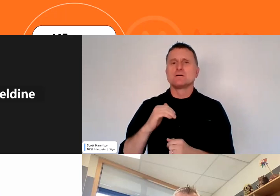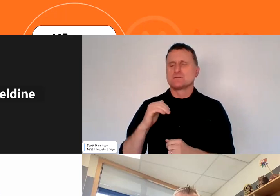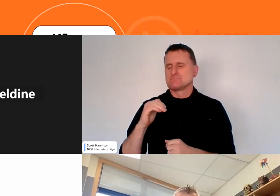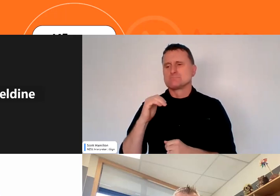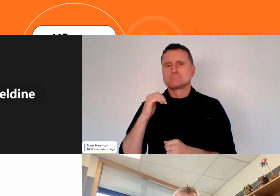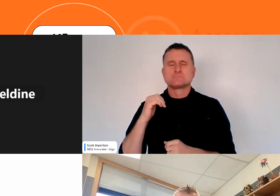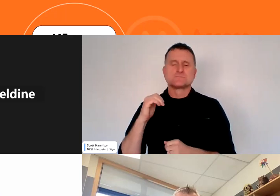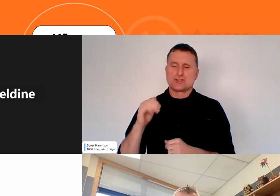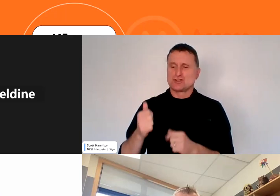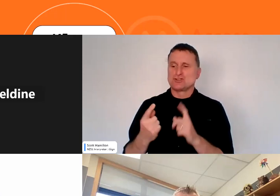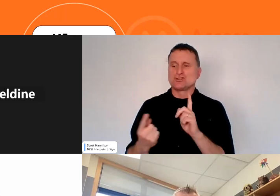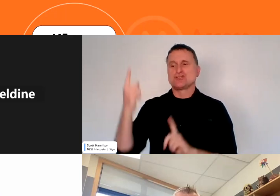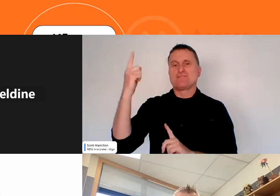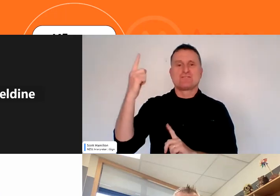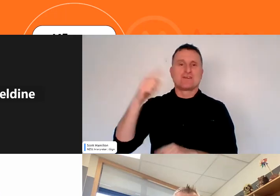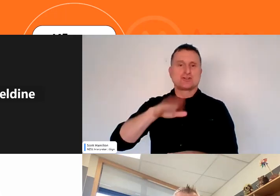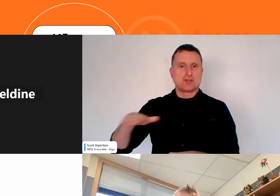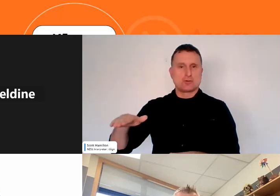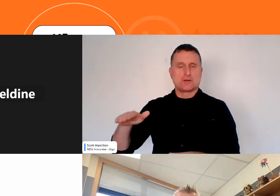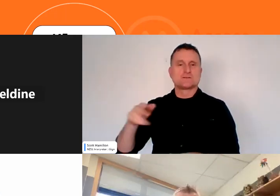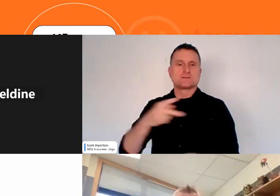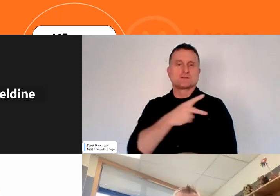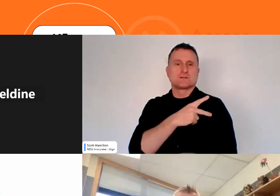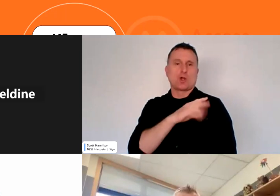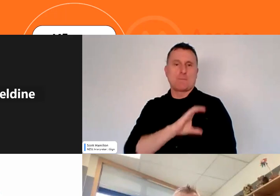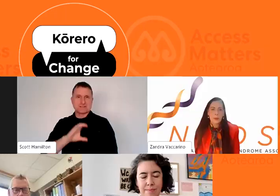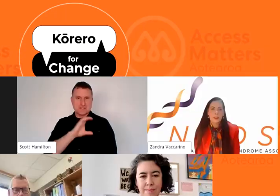Commissioner and Mana Mokopuna, the Children and Young People's